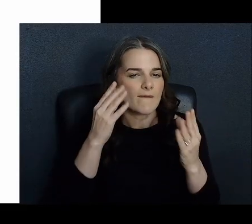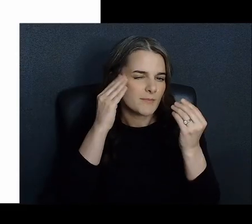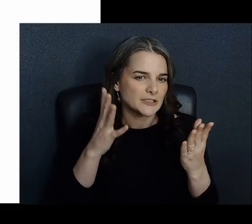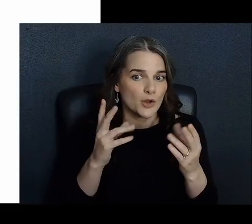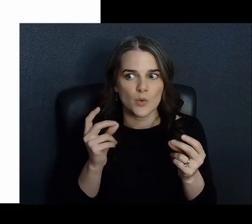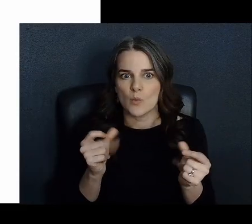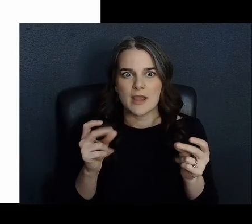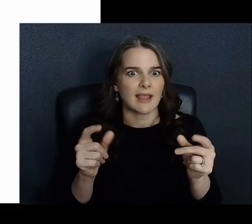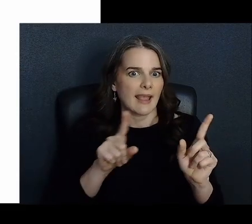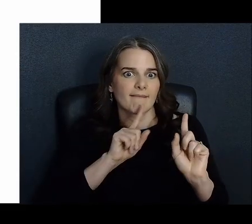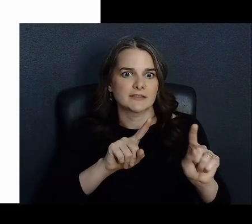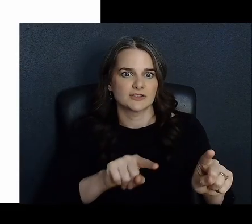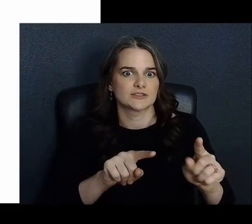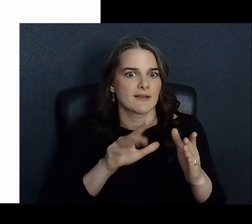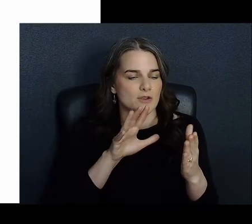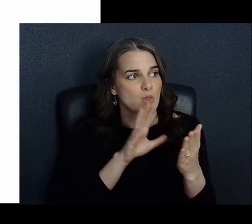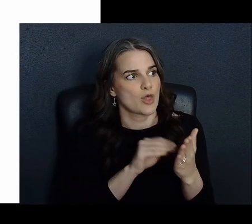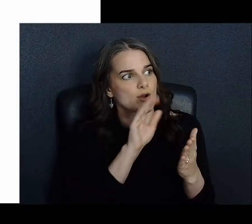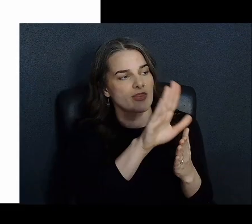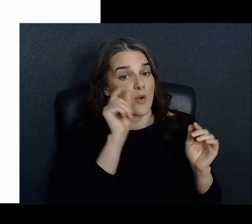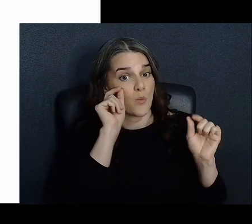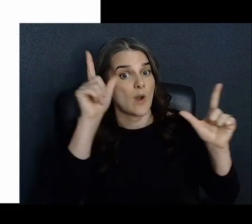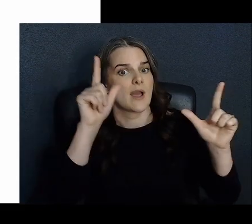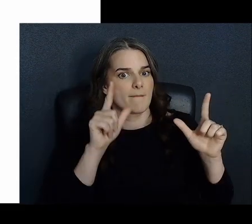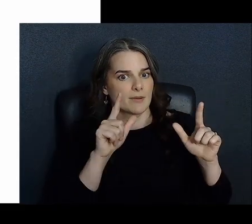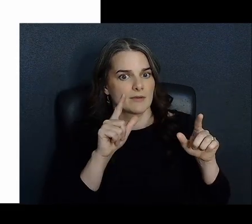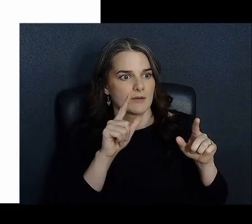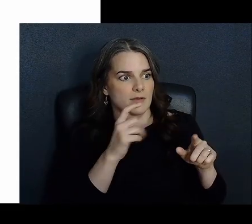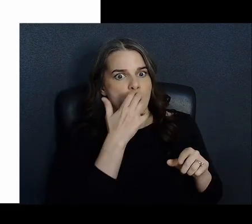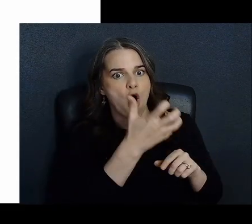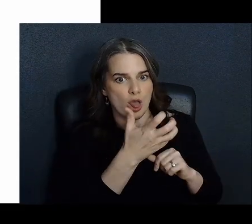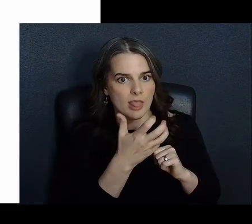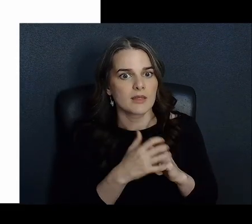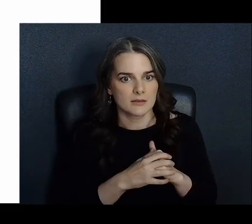as you learn their wake up calls and how to ask a question.